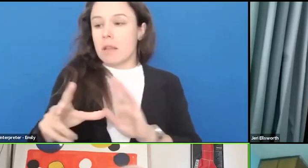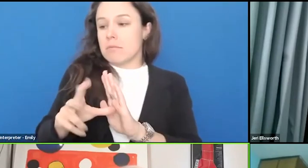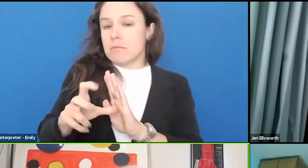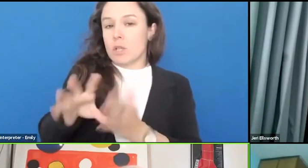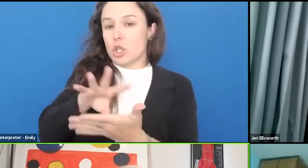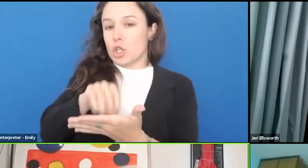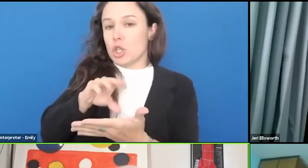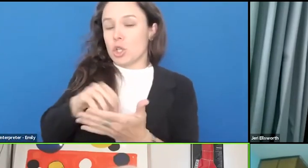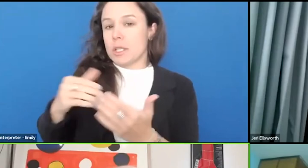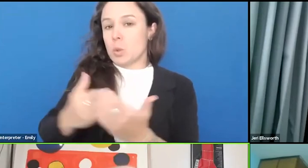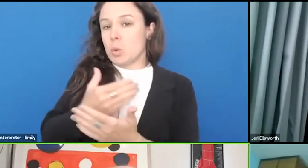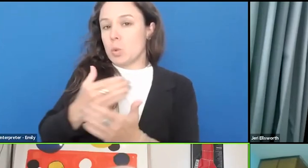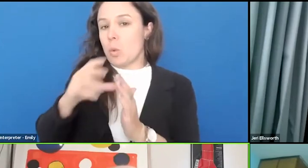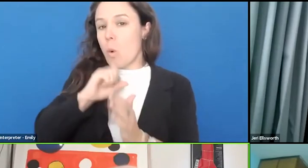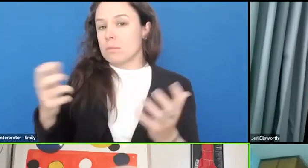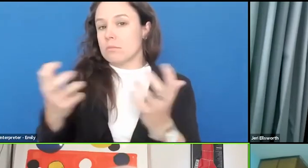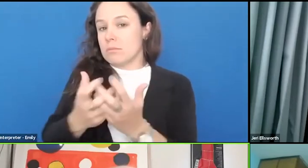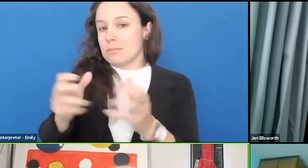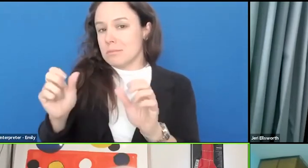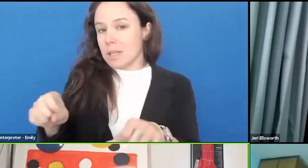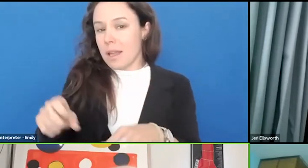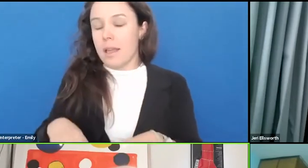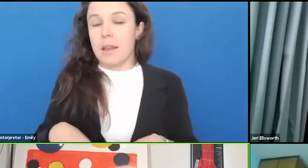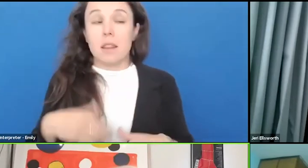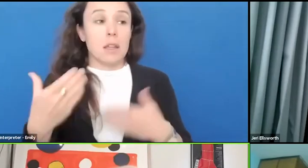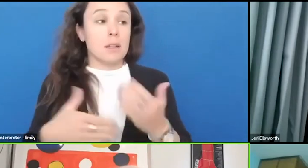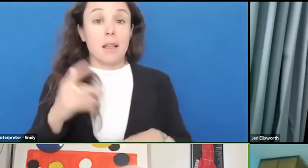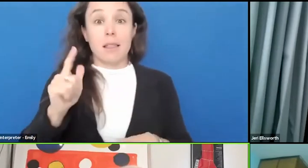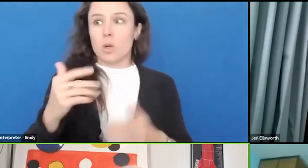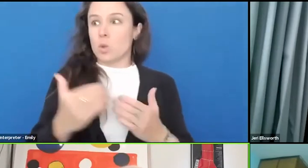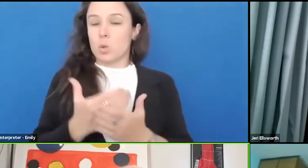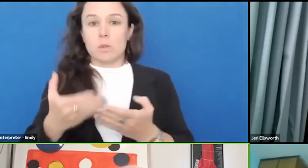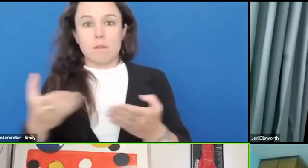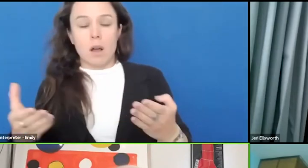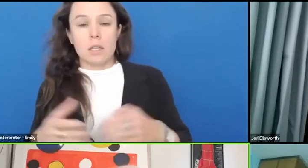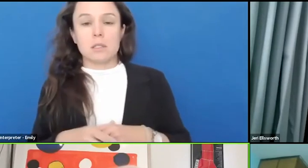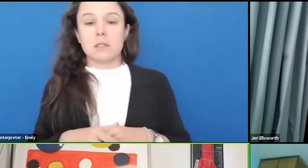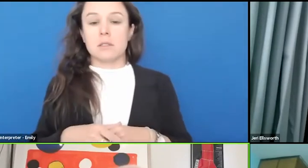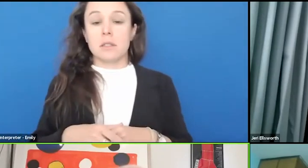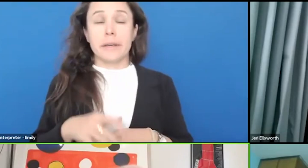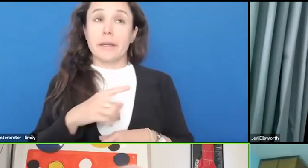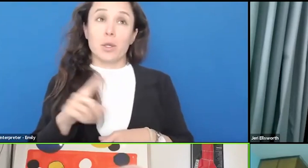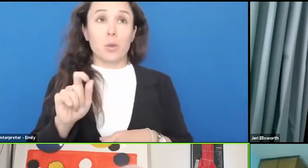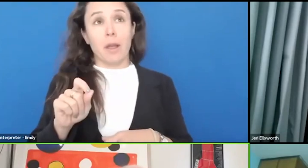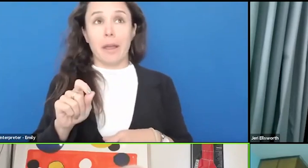etc. and then when you go to new devices you can emulate your bizarre interface strategy